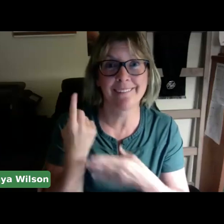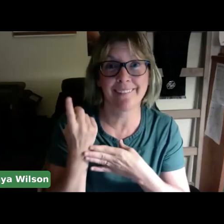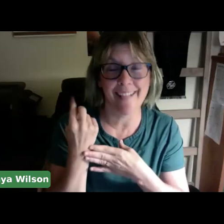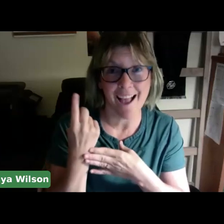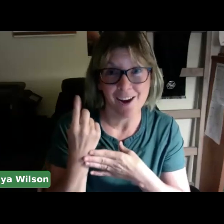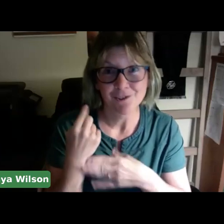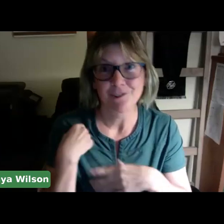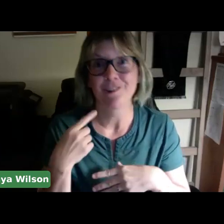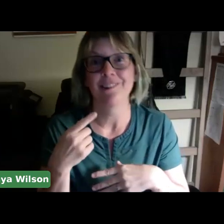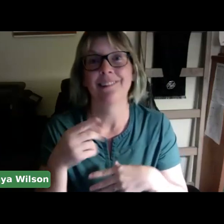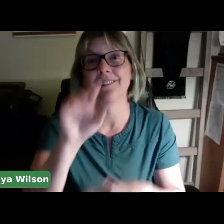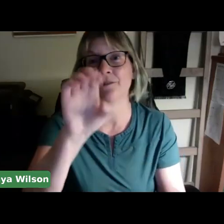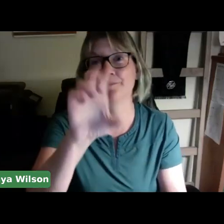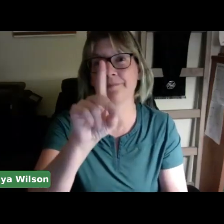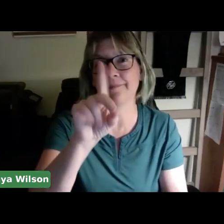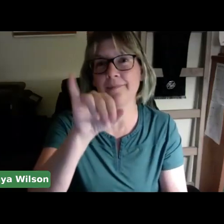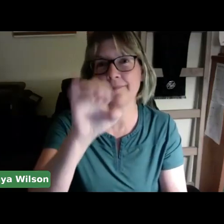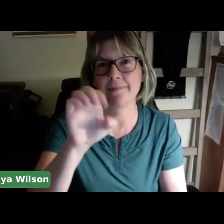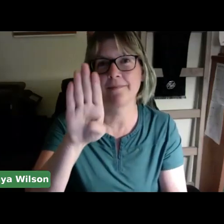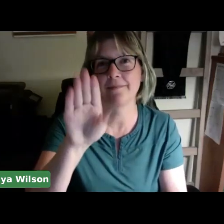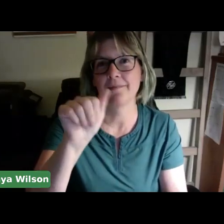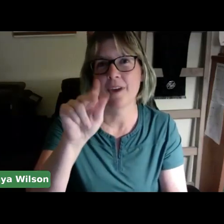it was just such a fantastic experience last year.